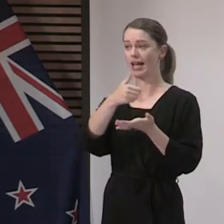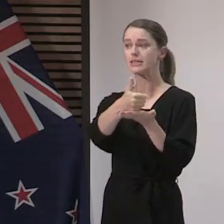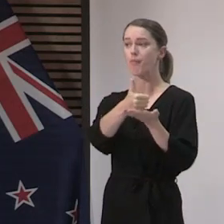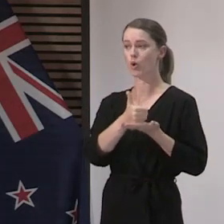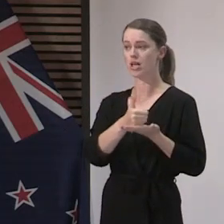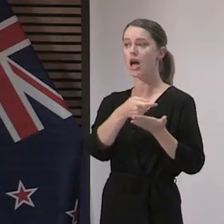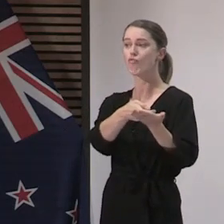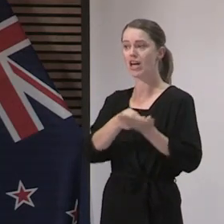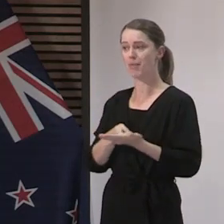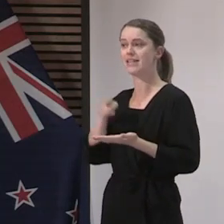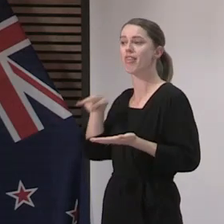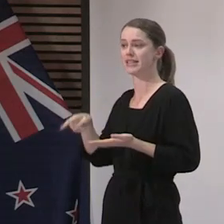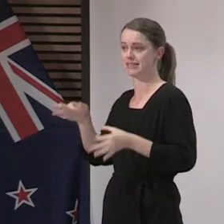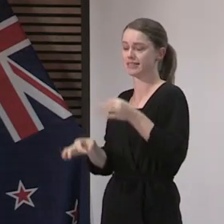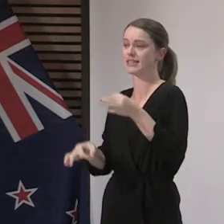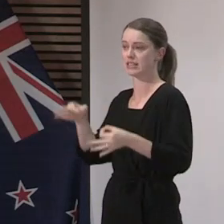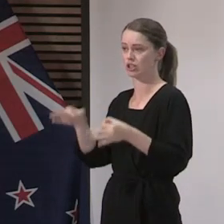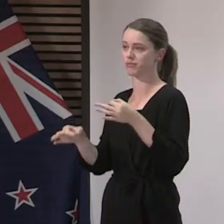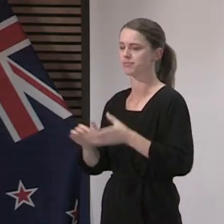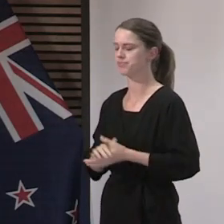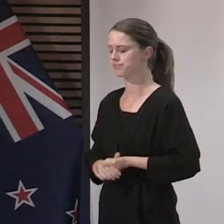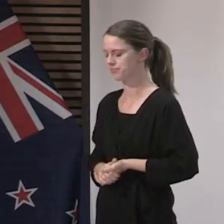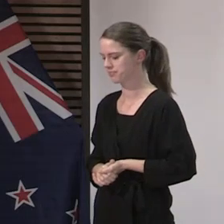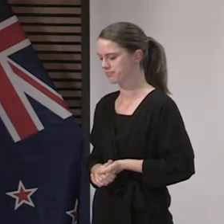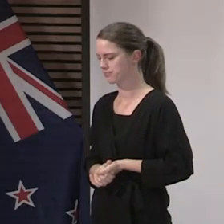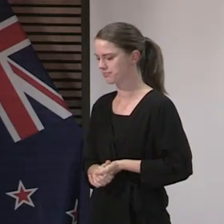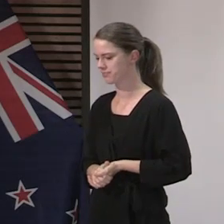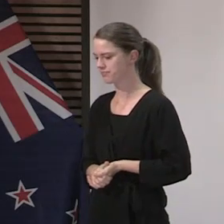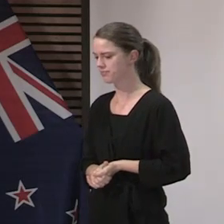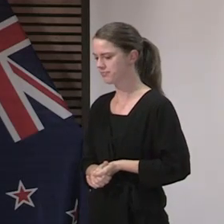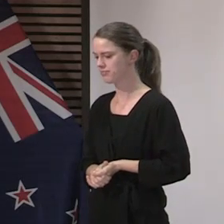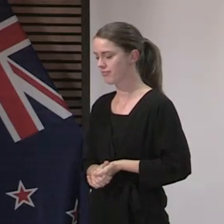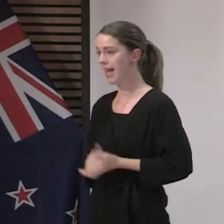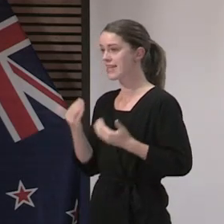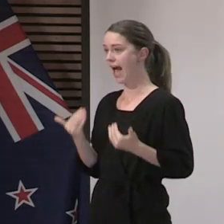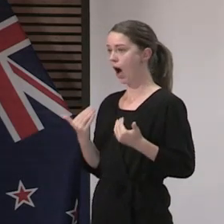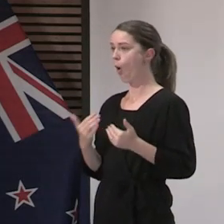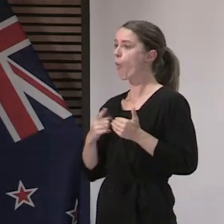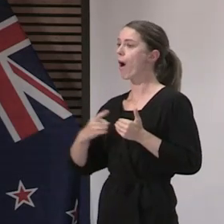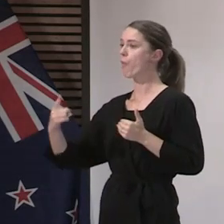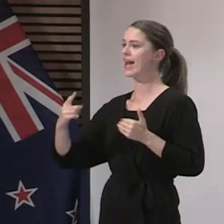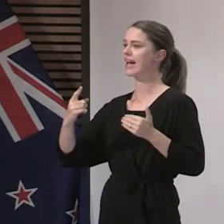one that the Director-General of Health, not only supported,